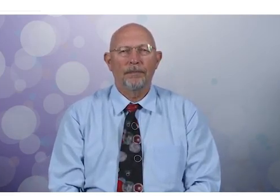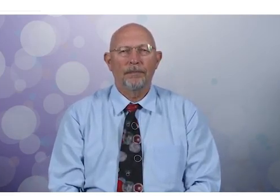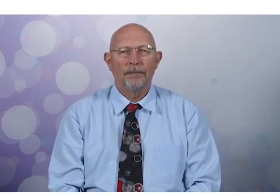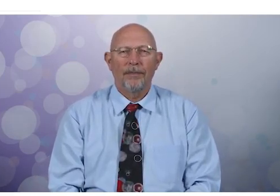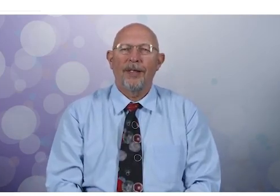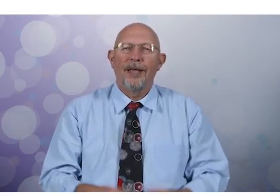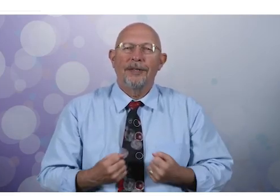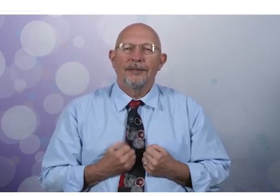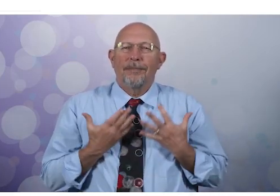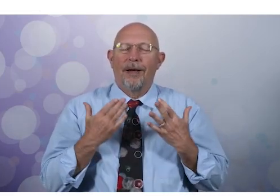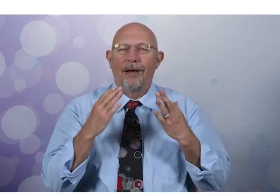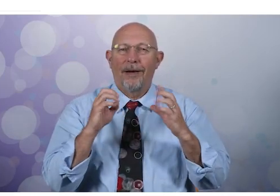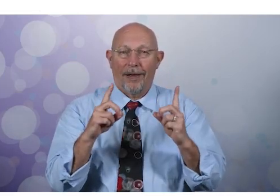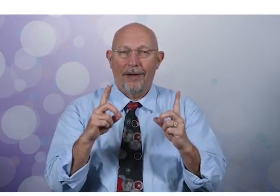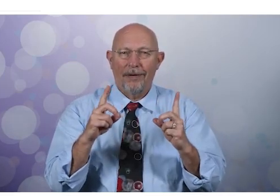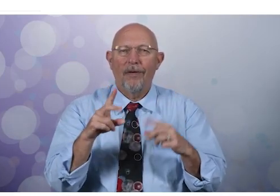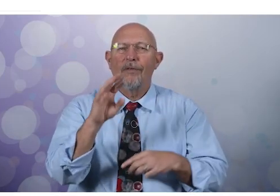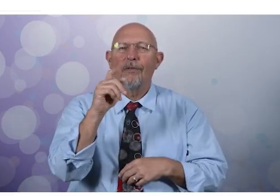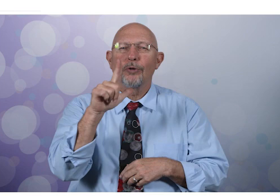InspirED Virtual Learning Series.